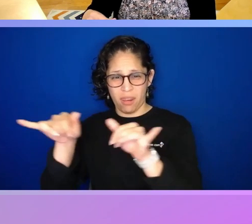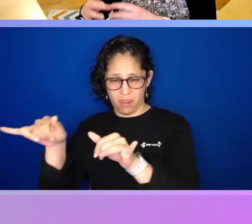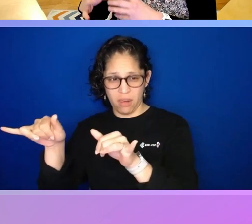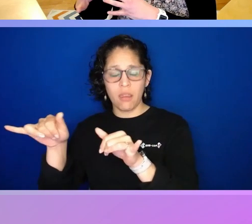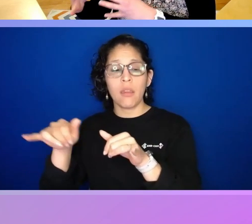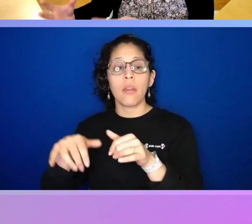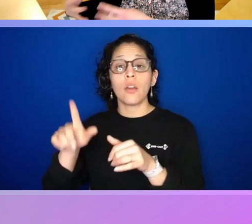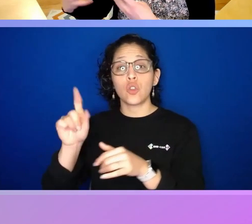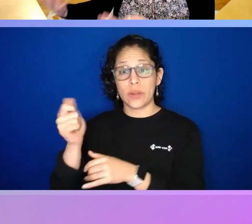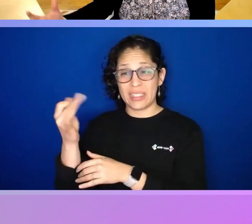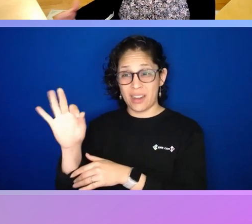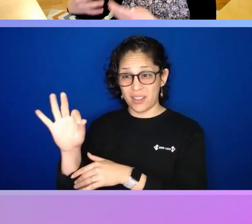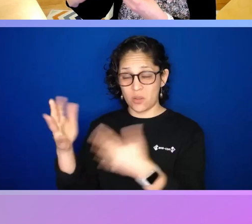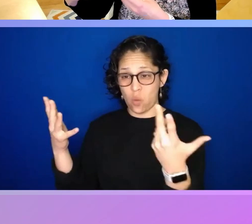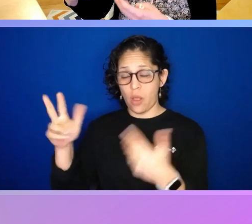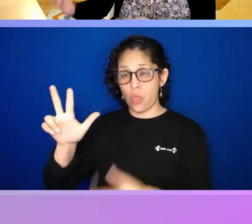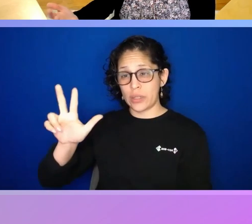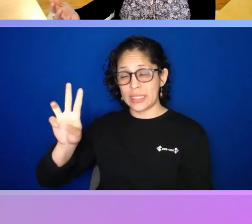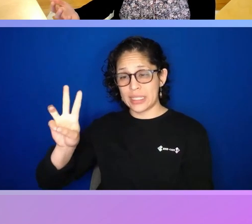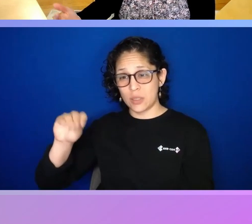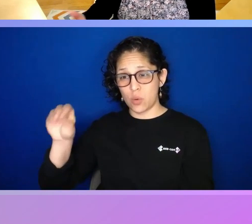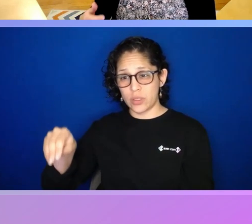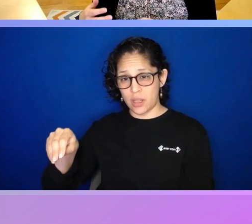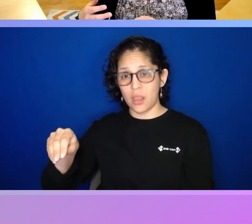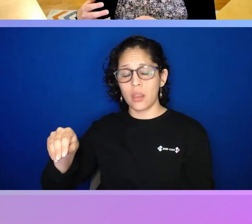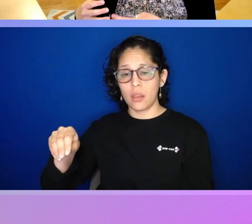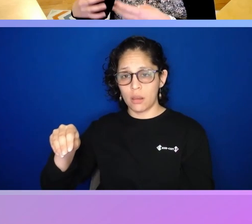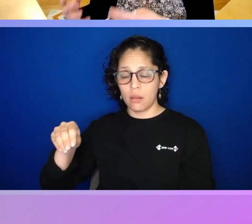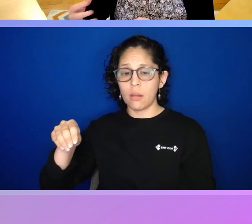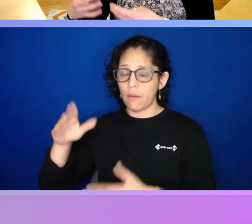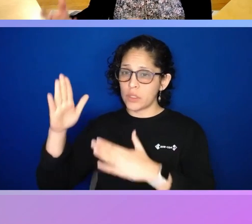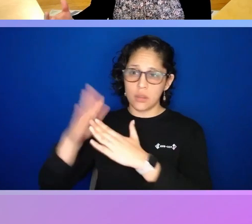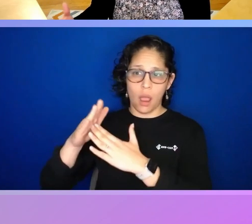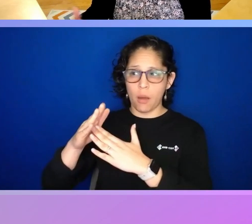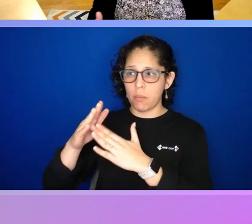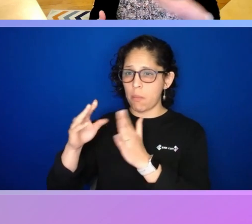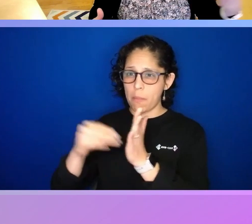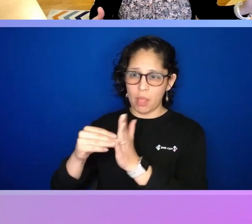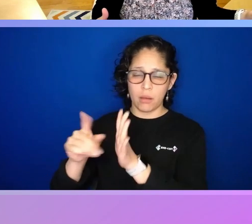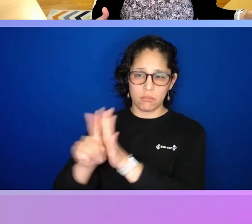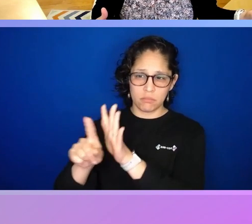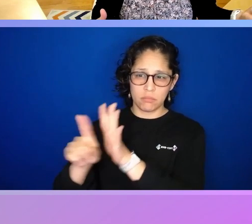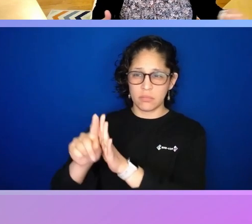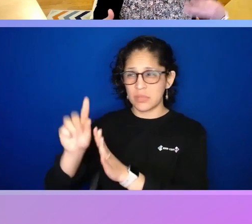to headings. As we discussed in section, the links and buttons a digital product structure is vital to so many users. Structural elements